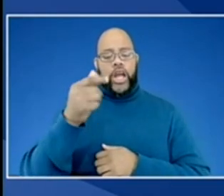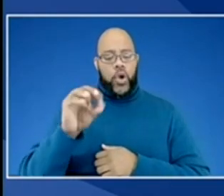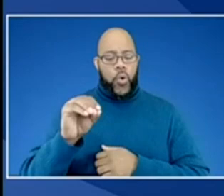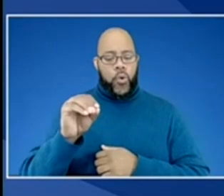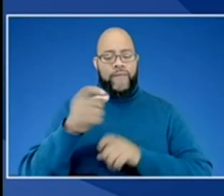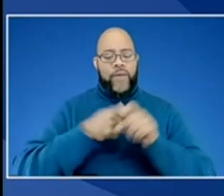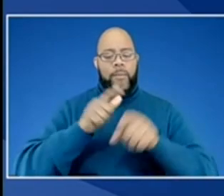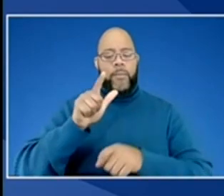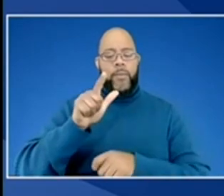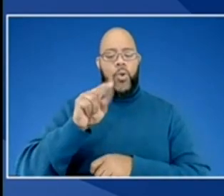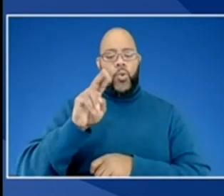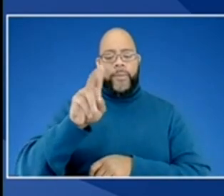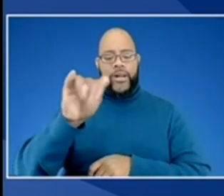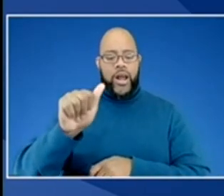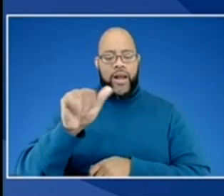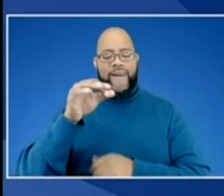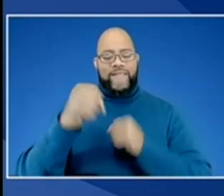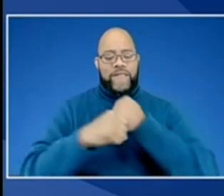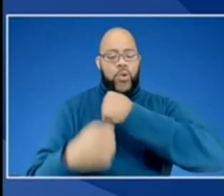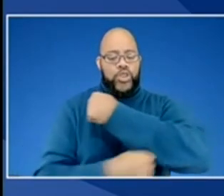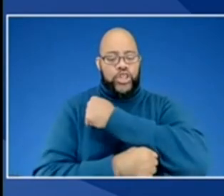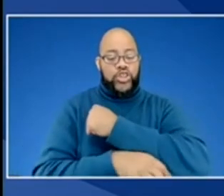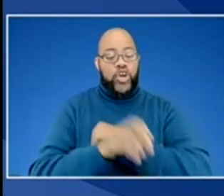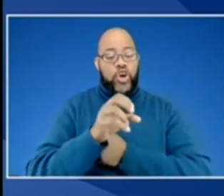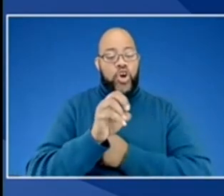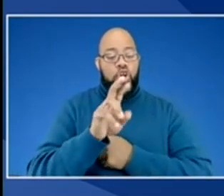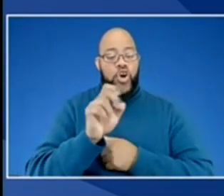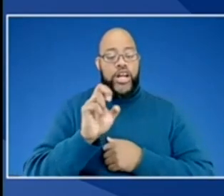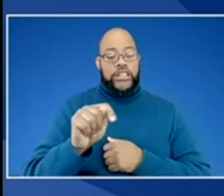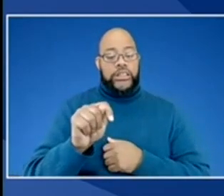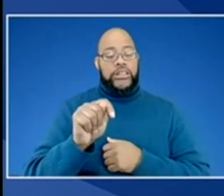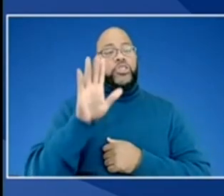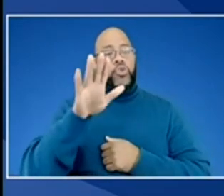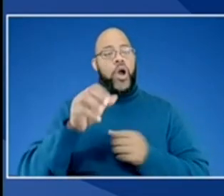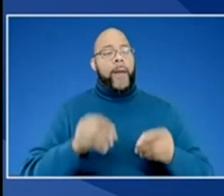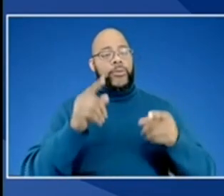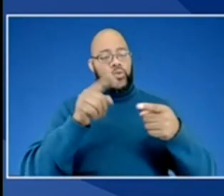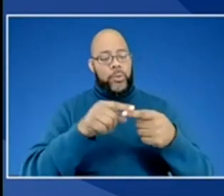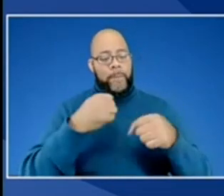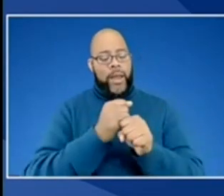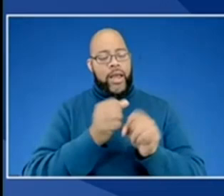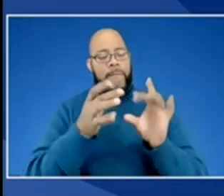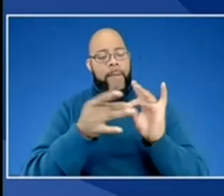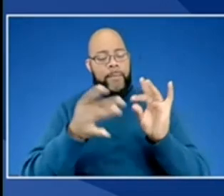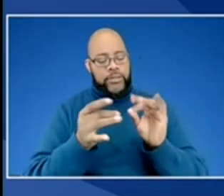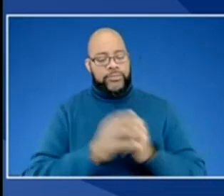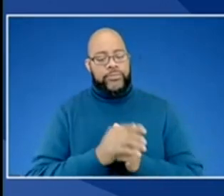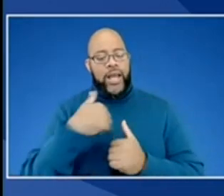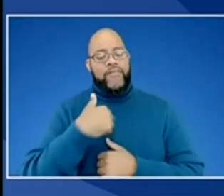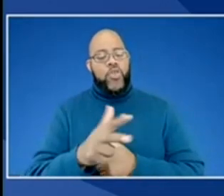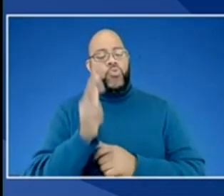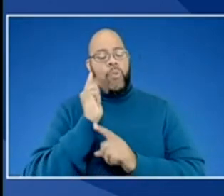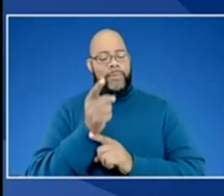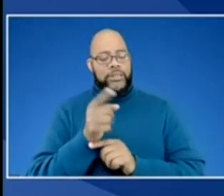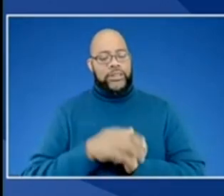Ernest, welcome. This is your opportunity to make a public comment to the negotiators. You'll have three minutes with a 30-second